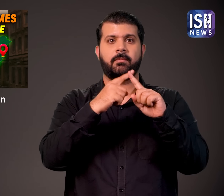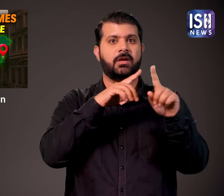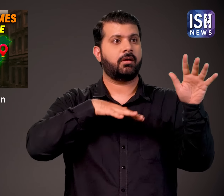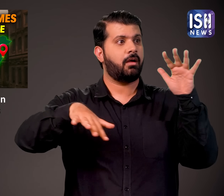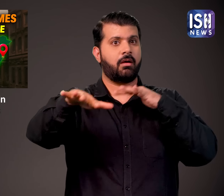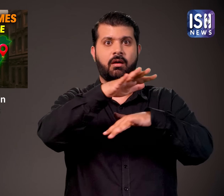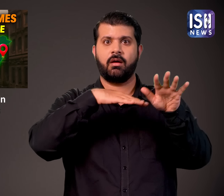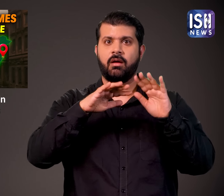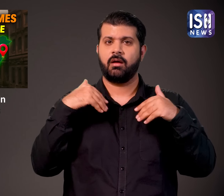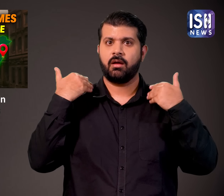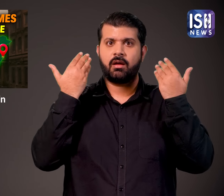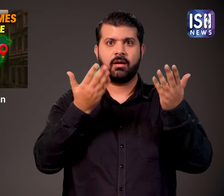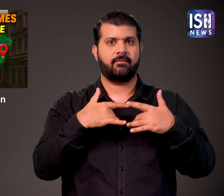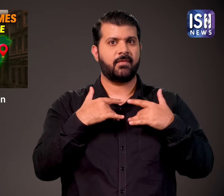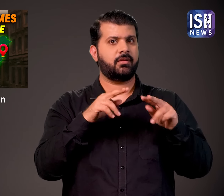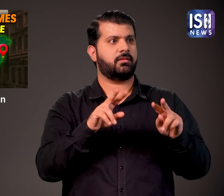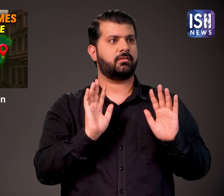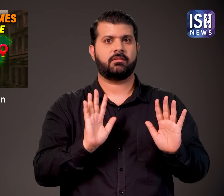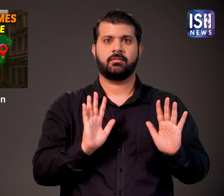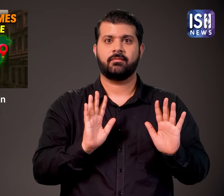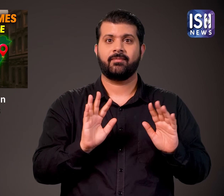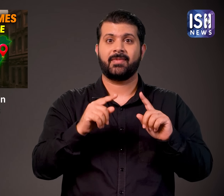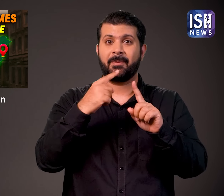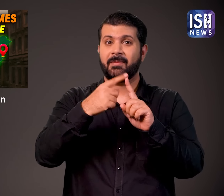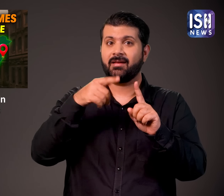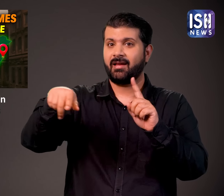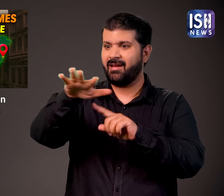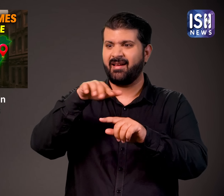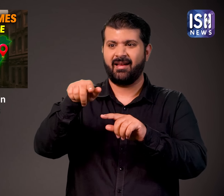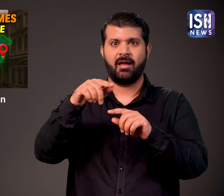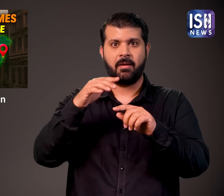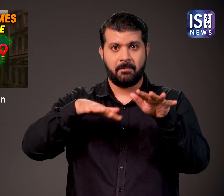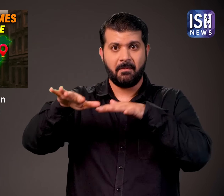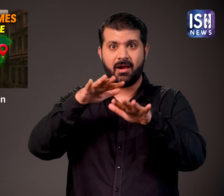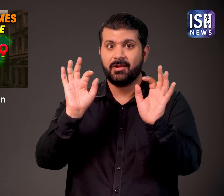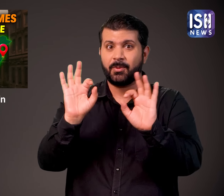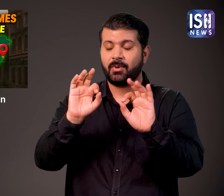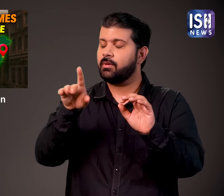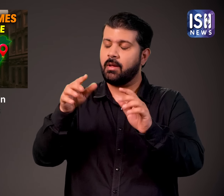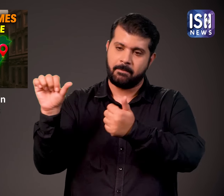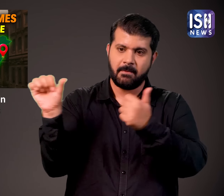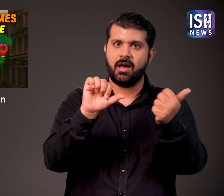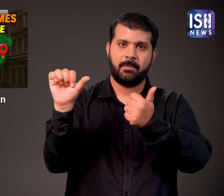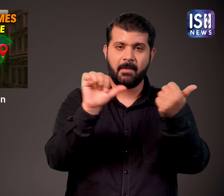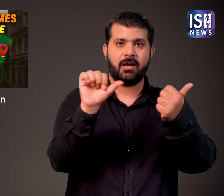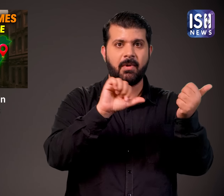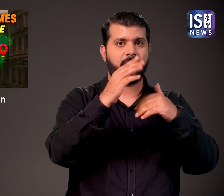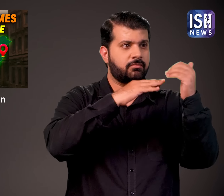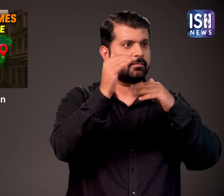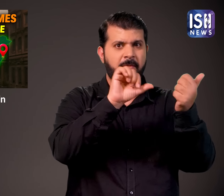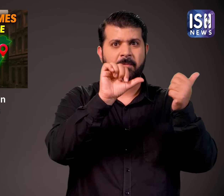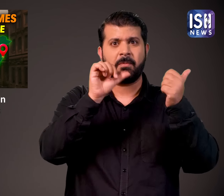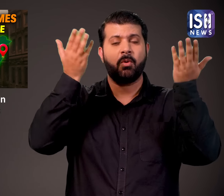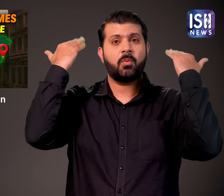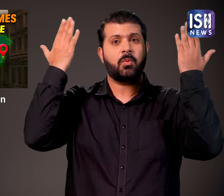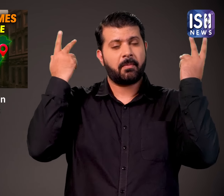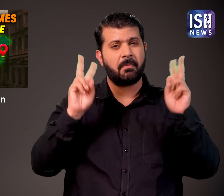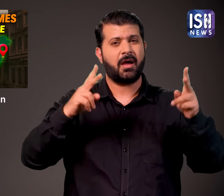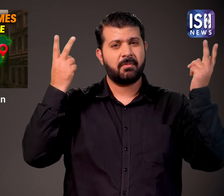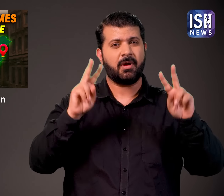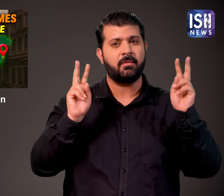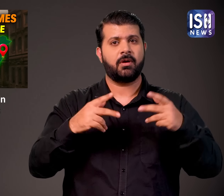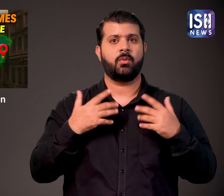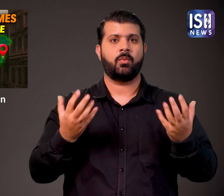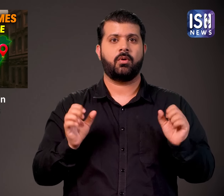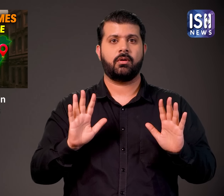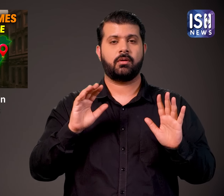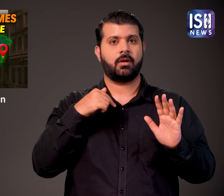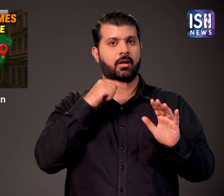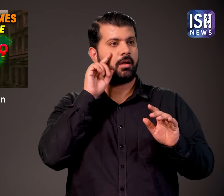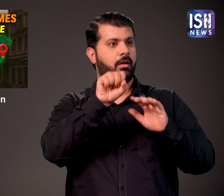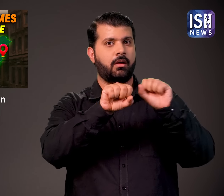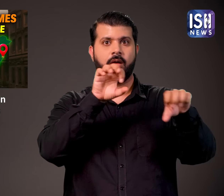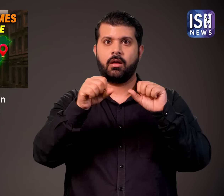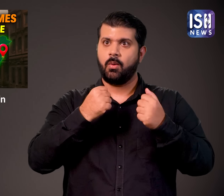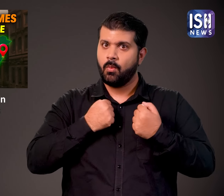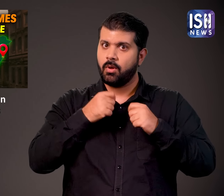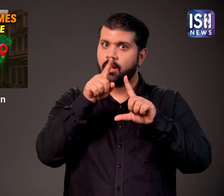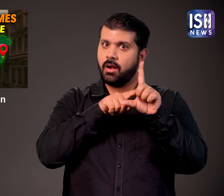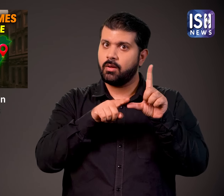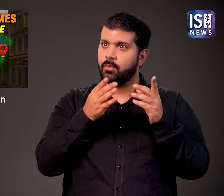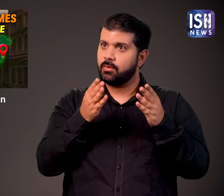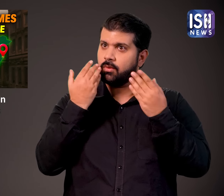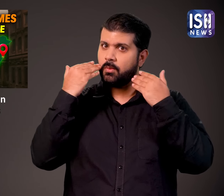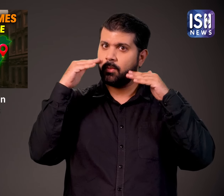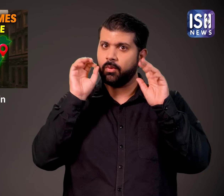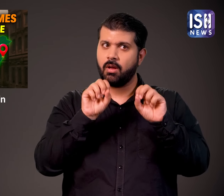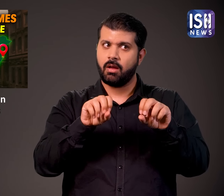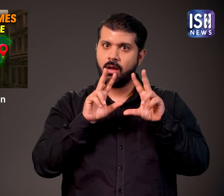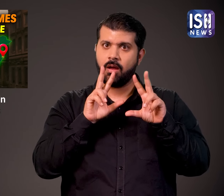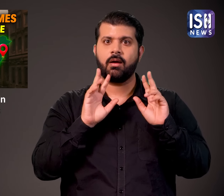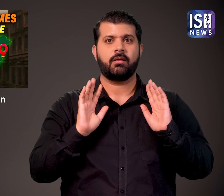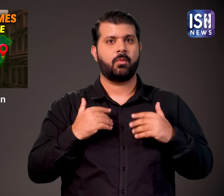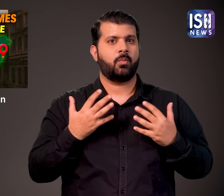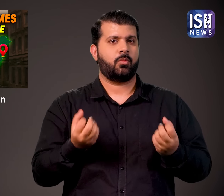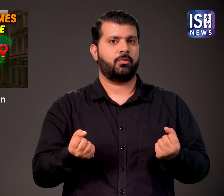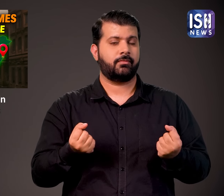improving the city after years of neglect, unplanned development, and changes to its historical identity.